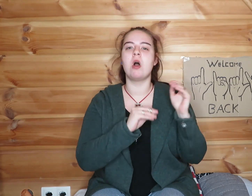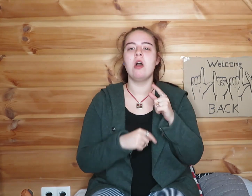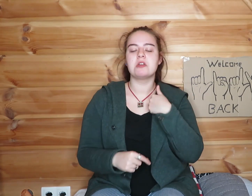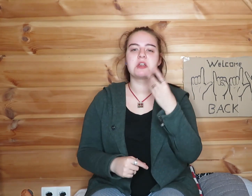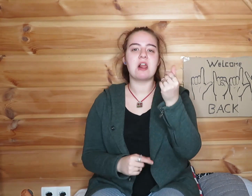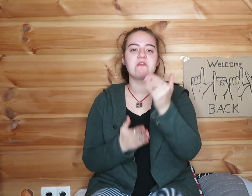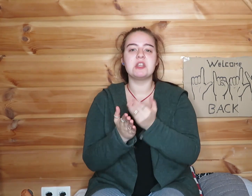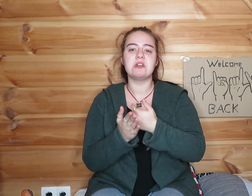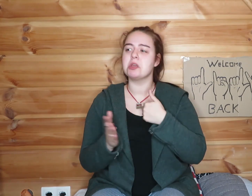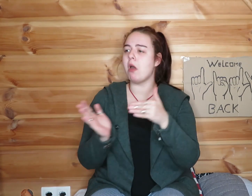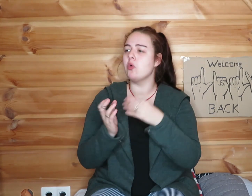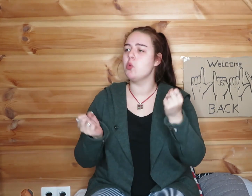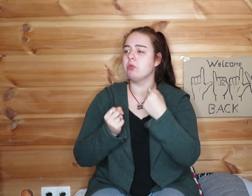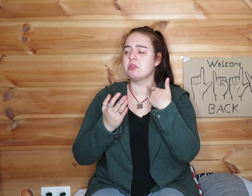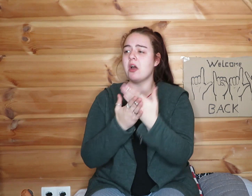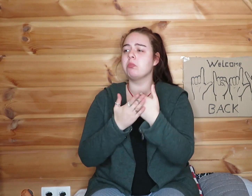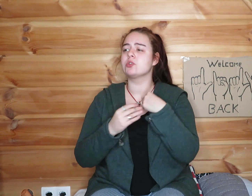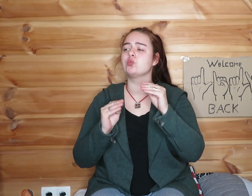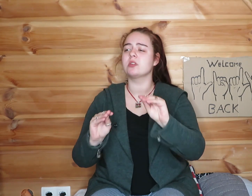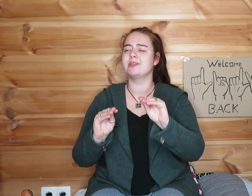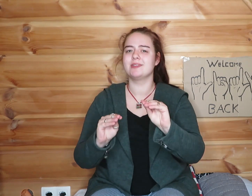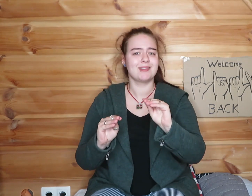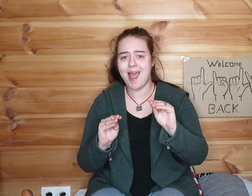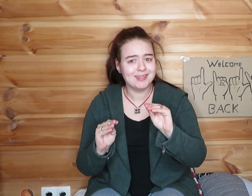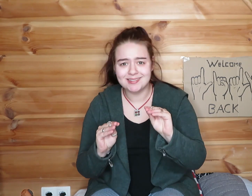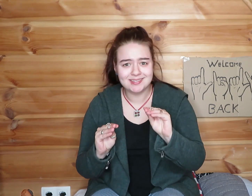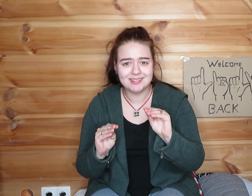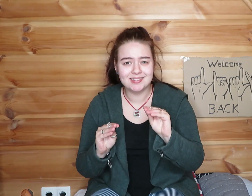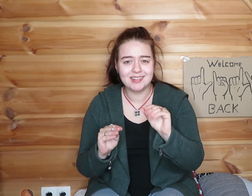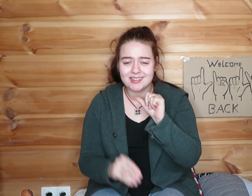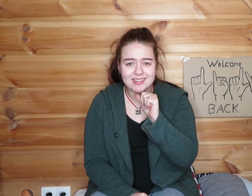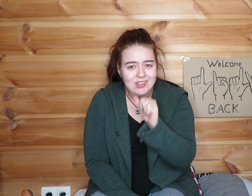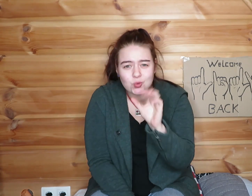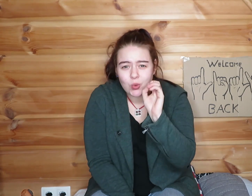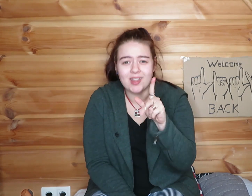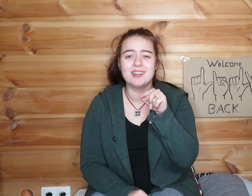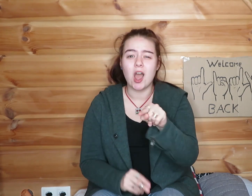They earn money from that and simultaneously practice and teach. No. That is not okay.